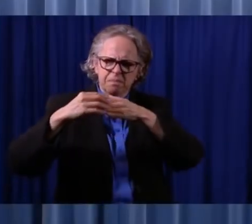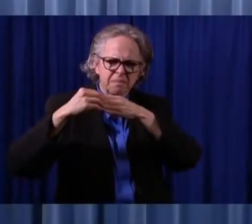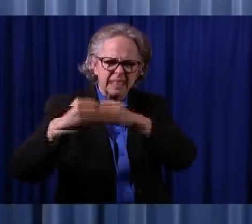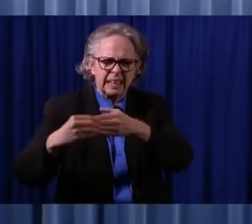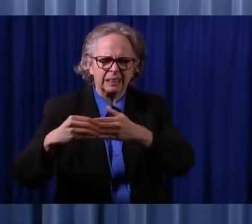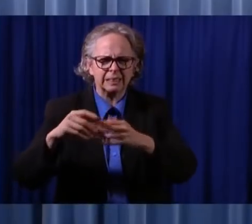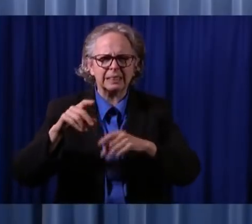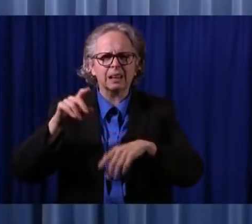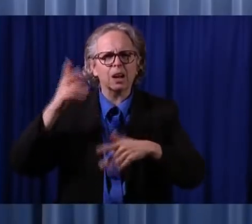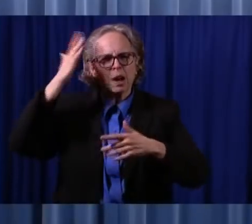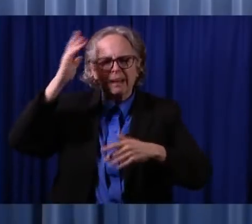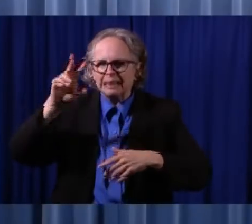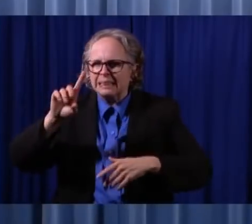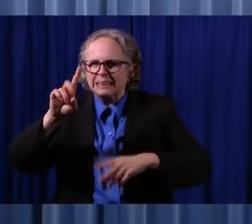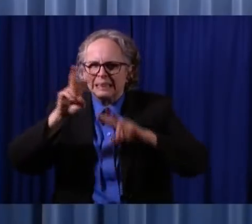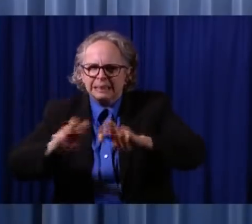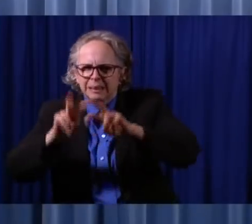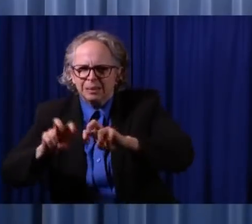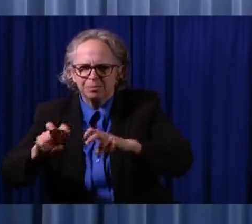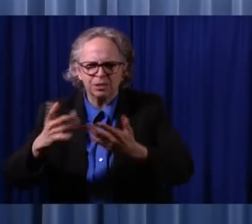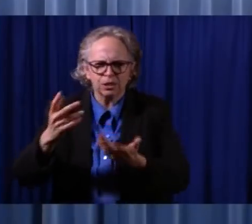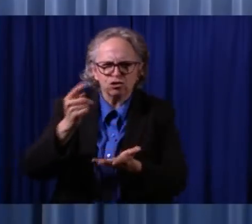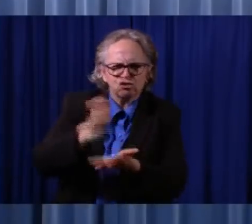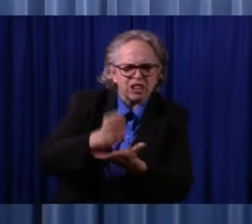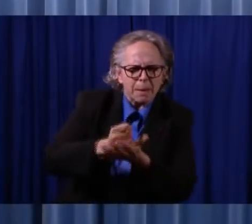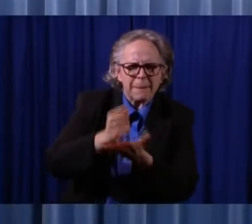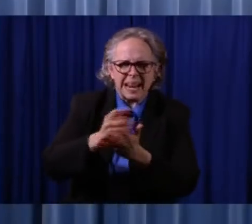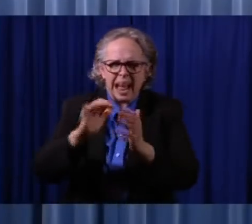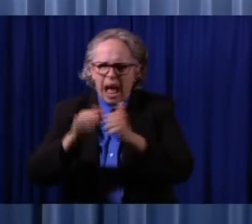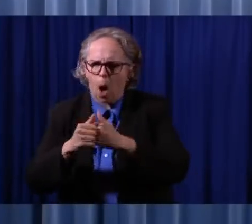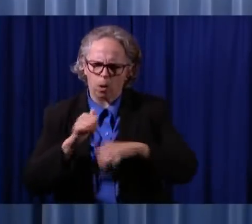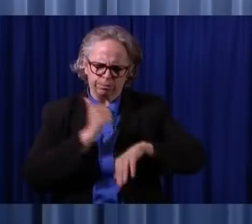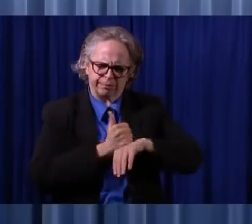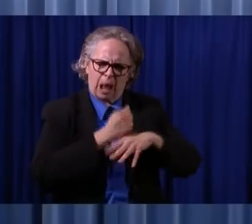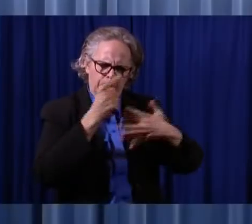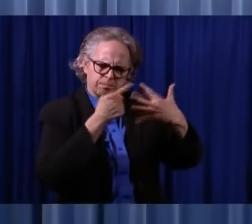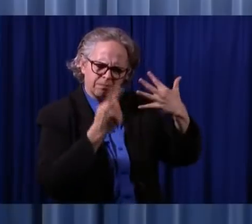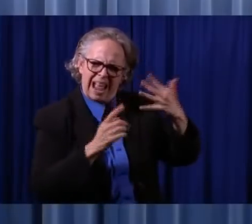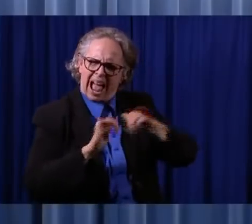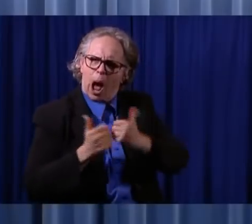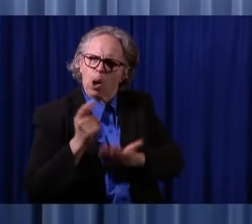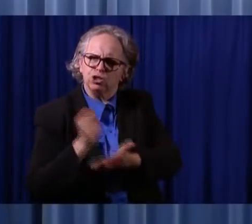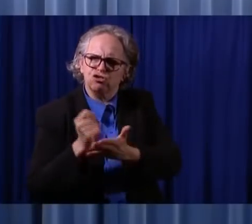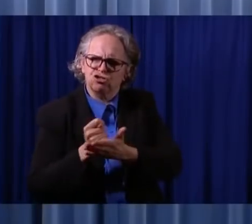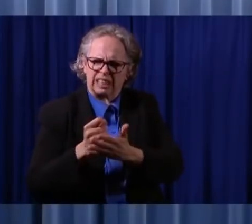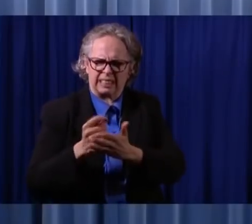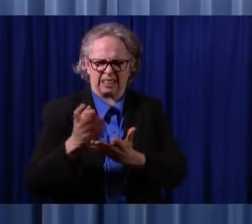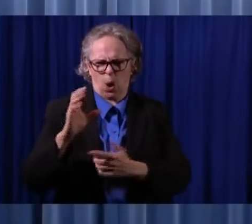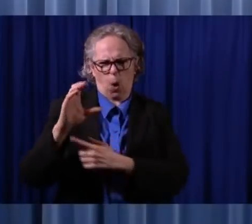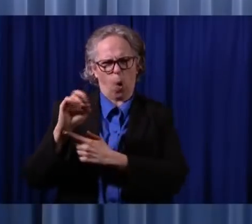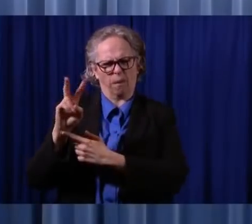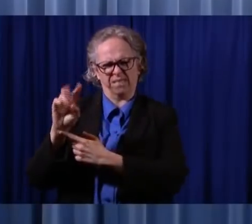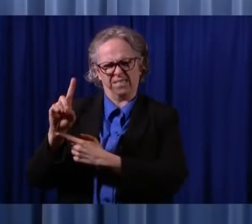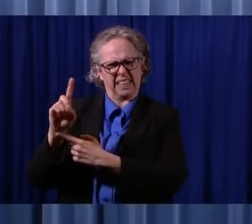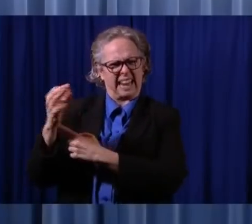HAS BEEN CARING FOR CHILDREN'S WHO TEST POSITIVE FOR COVID-19. SHE'S ALSO AHEAD OF THE TASK FORCE TO ESTABLISH DIAGNOSTIC AND TREATMENT GUIDELINES FOR INFLAMMATORY SYNDROME IN CHILDREN AS RELATED TO COVID-